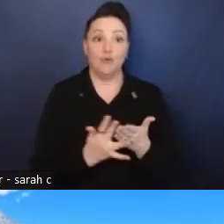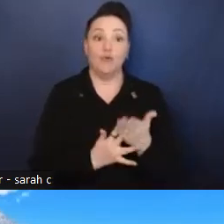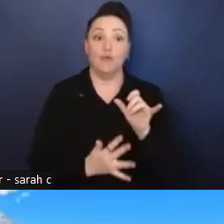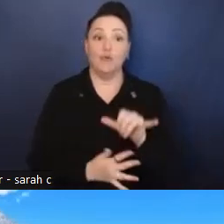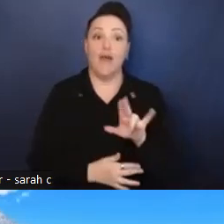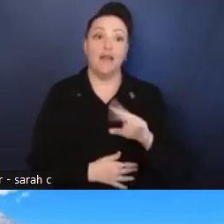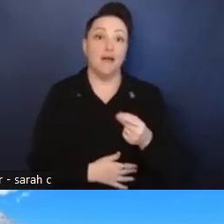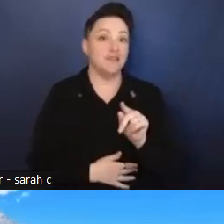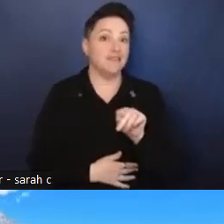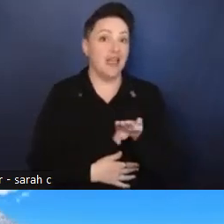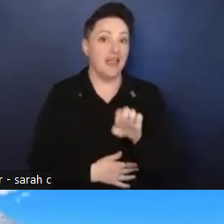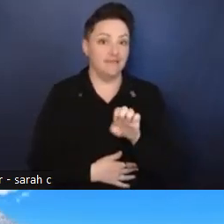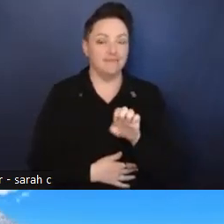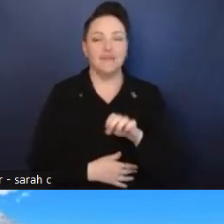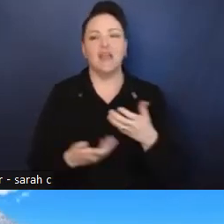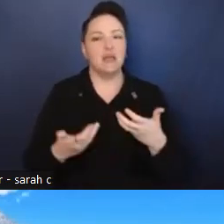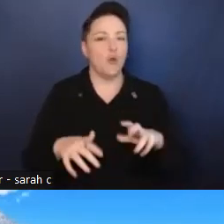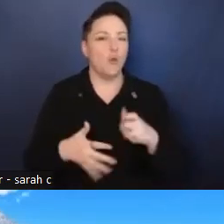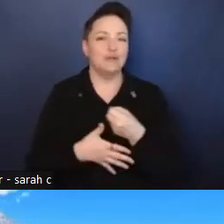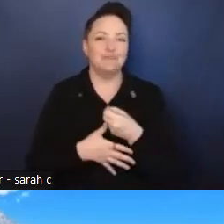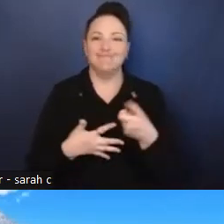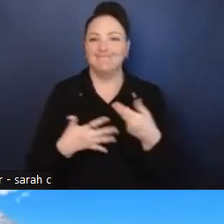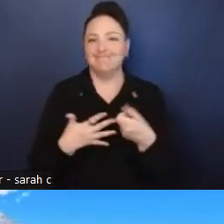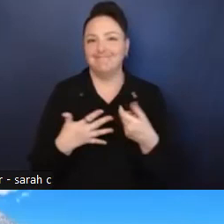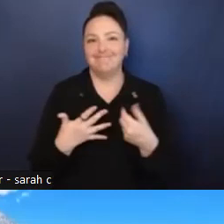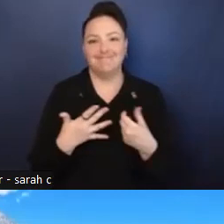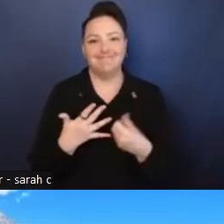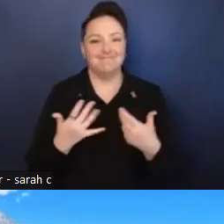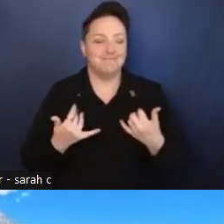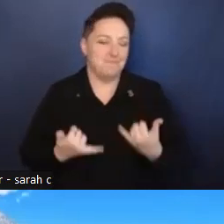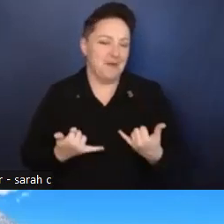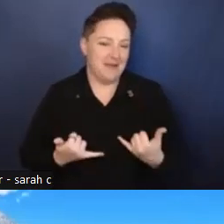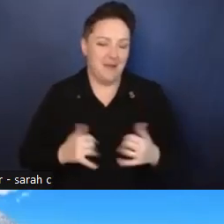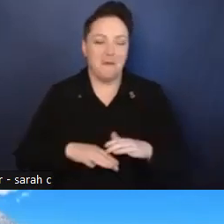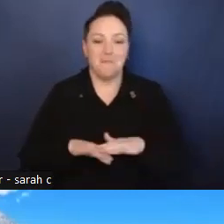I don't want to go through them all because I don't have a lot of time but I want to highlight